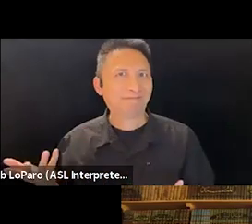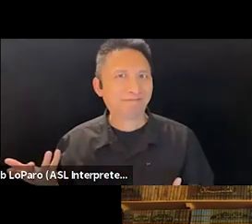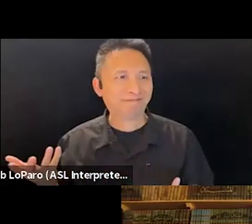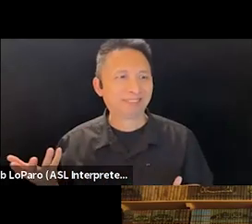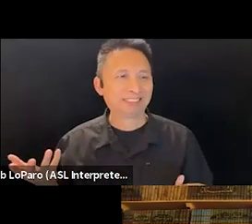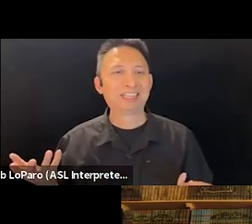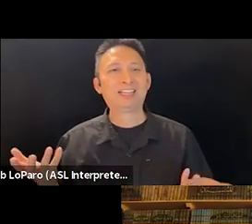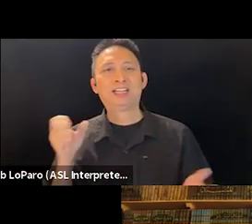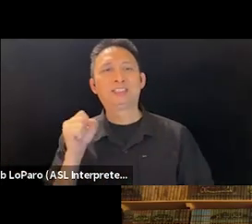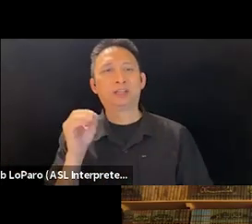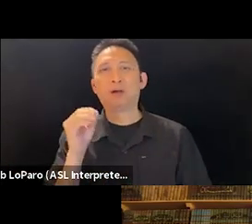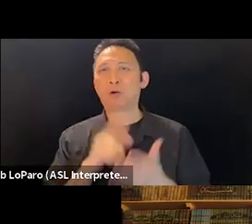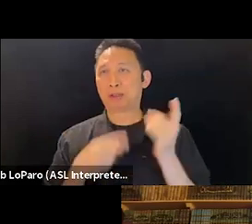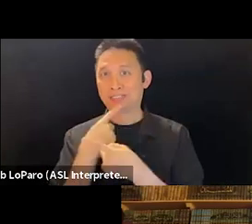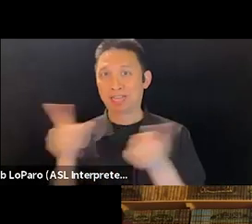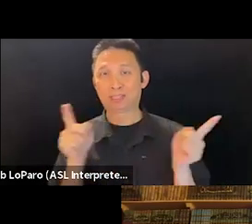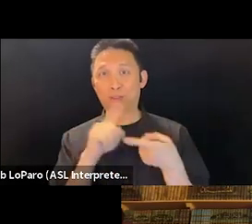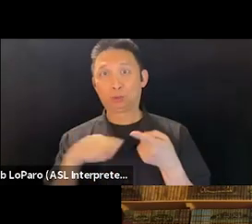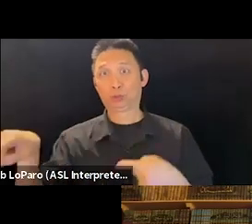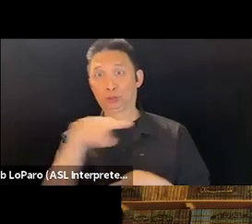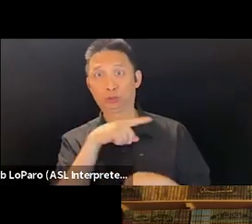to all the directors and producers that are coming to me